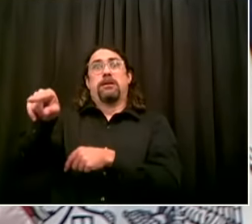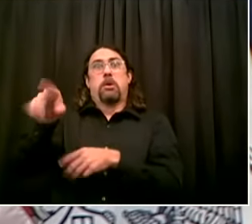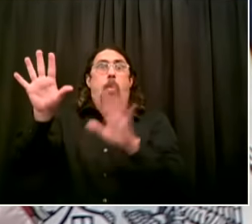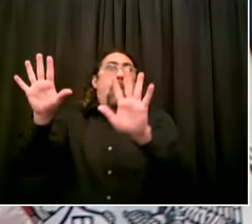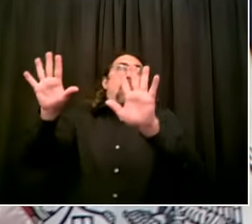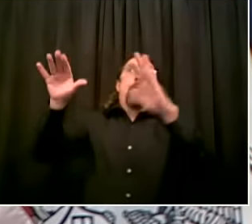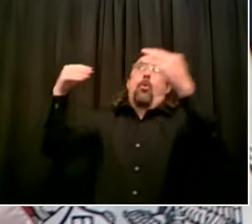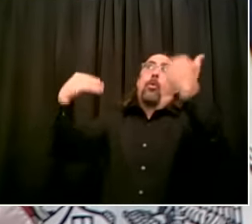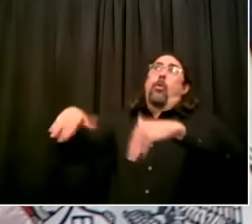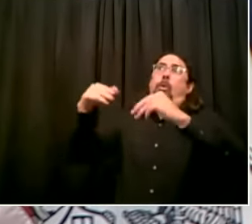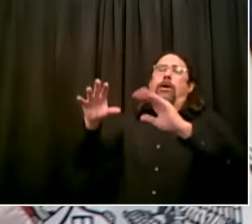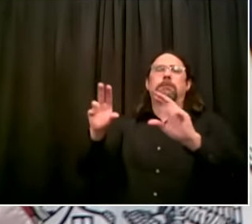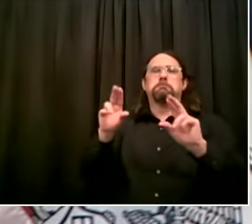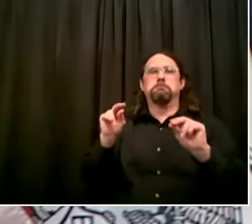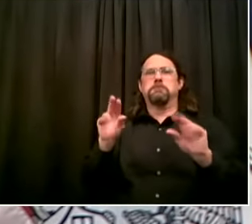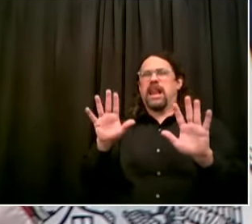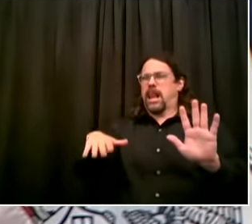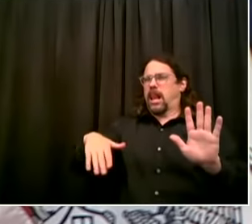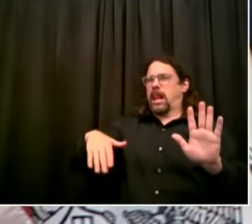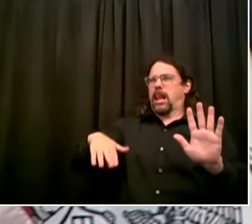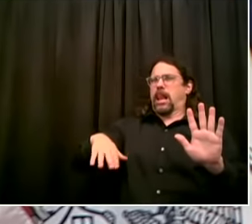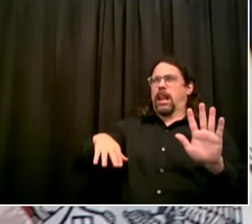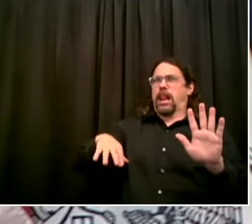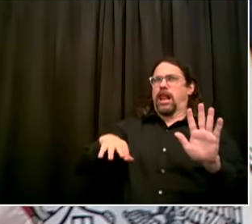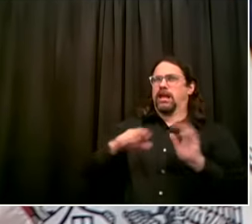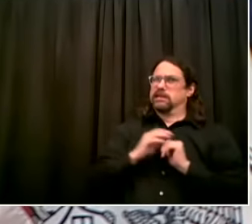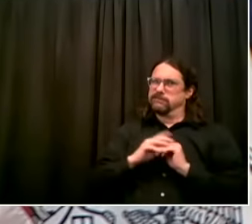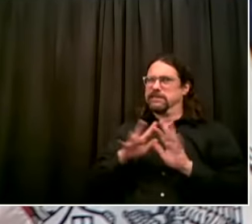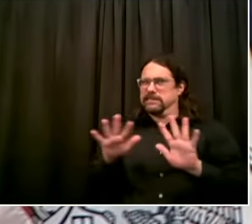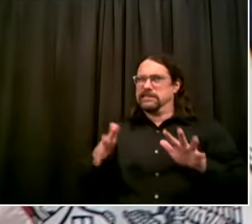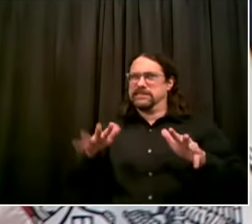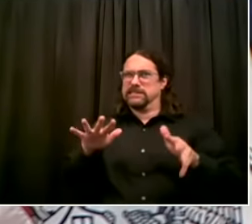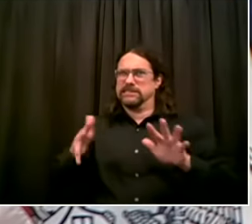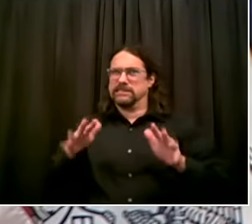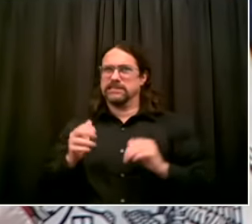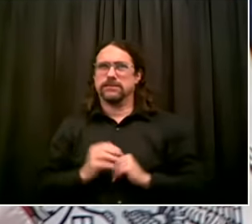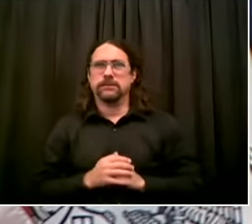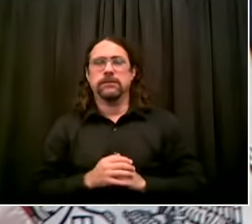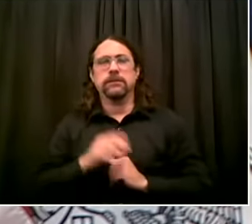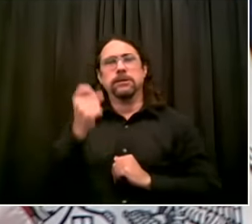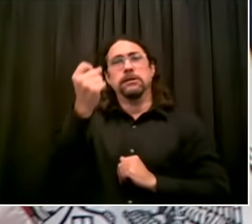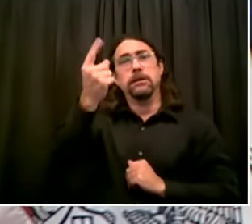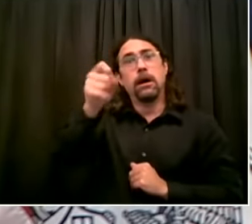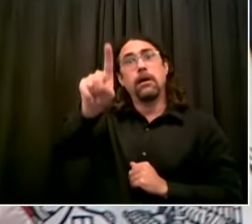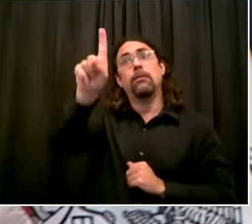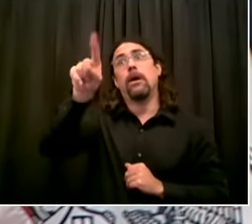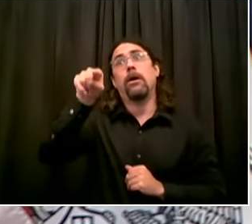WITH THE NOTION, SOMETHING WE HAVE TALKED ABOUT BEFORE. THE SENEV DAY ROLLING AVERAGE. THAT MEANS